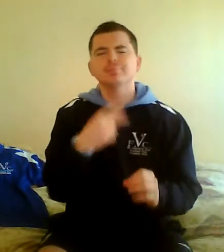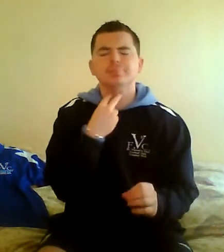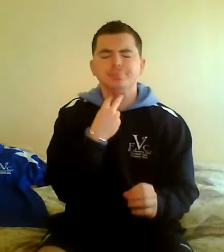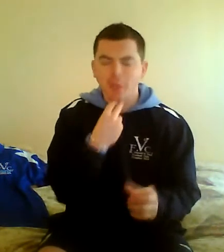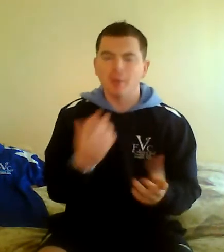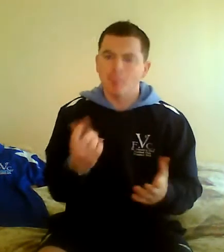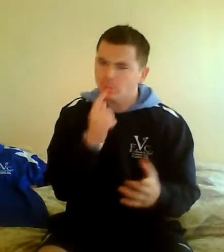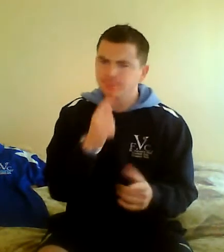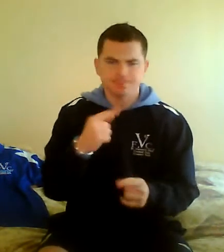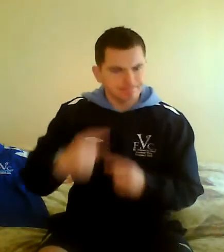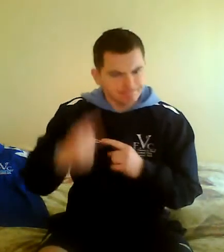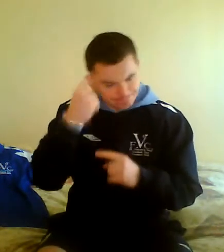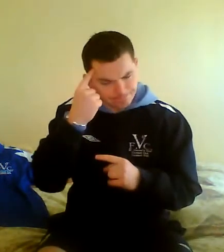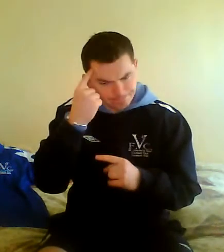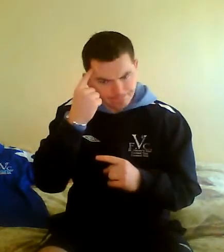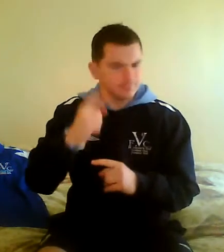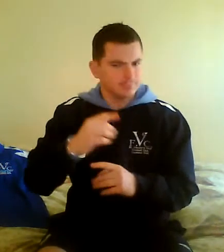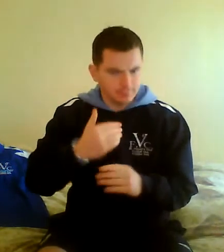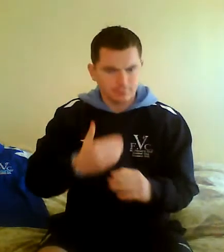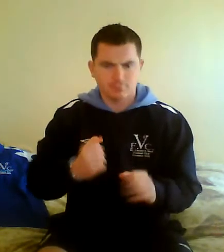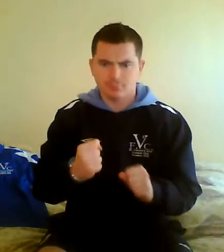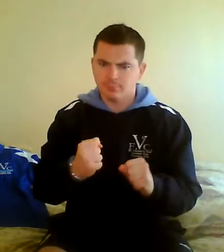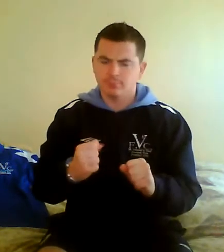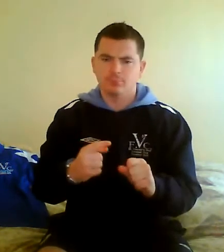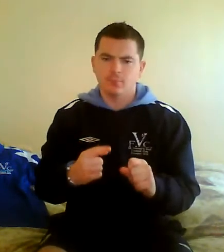It was disappointing but we were determined